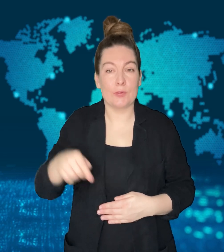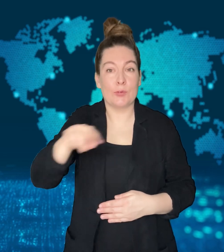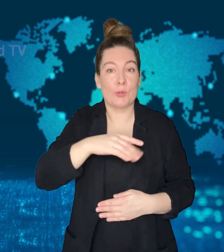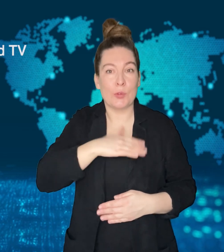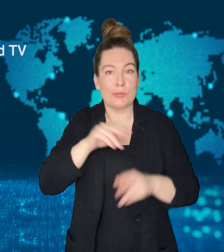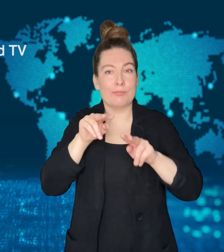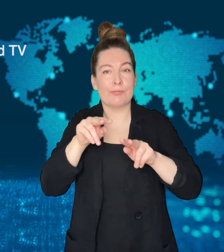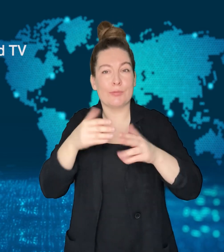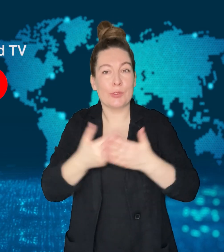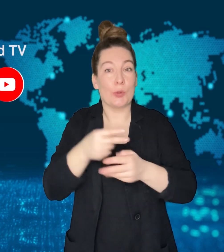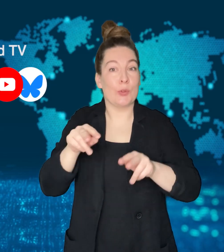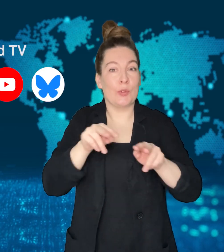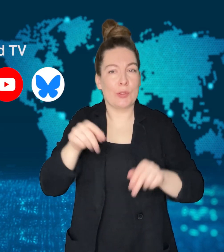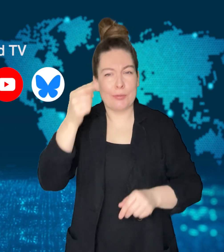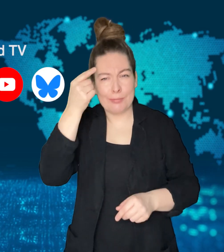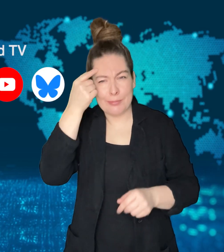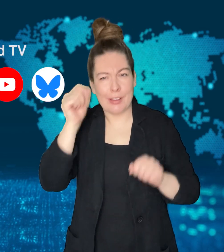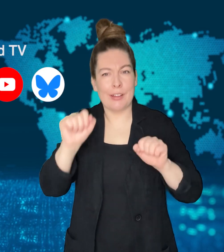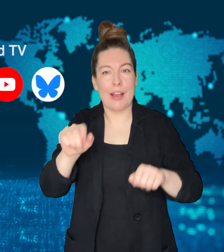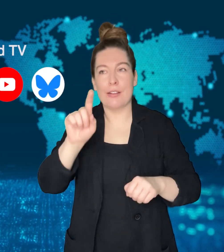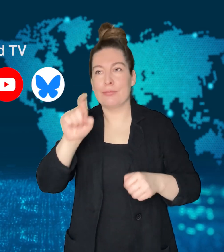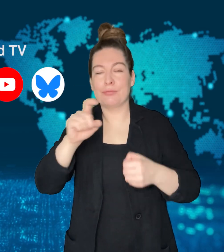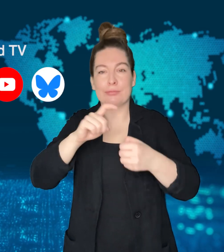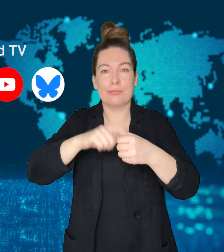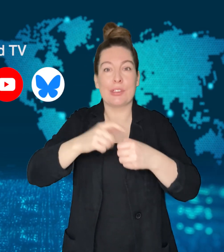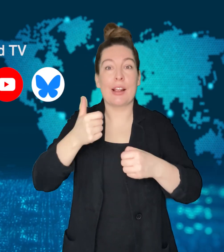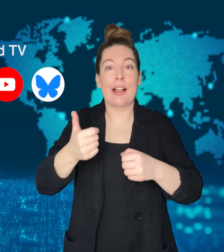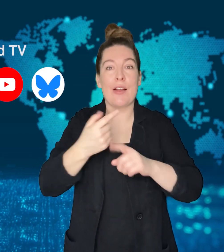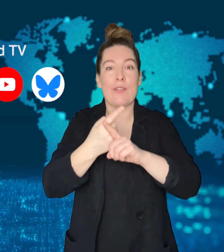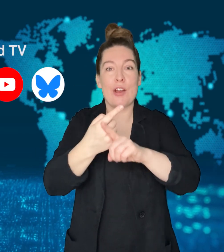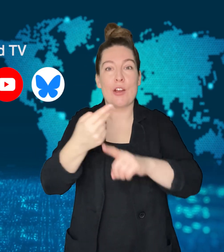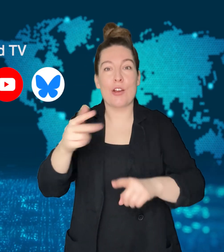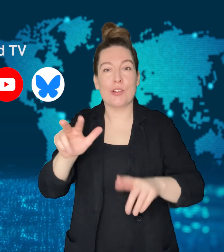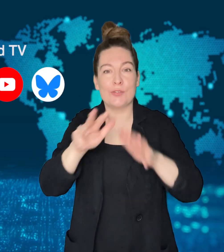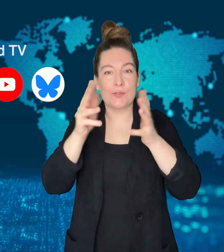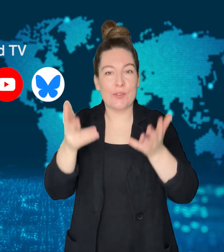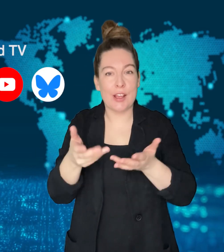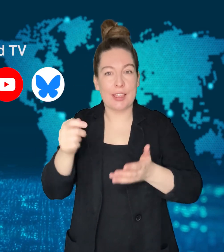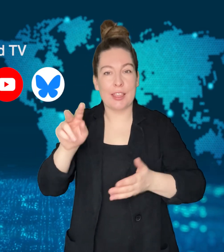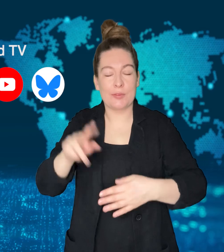Don't forget to subscribe, like, and follow H3 World TV to get new video updates!